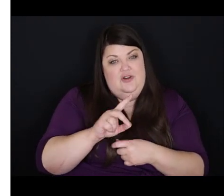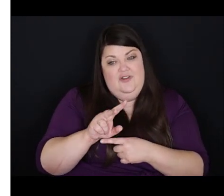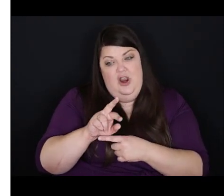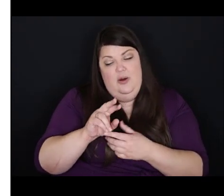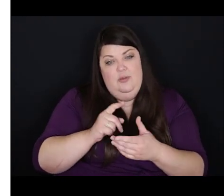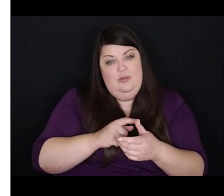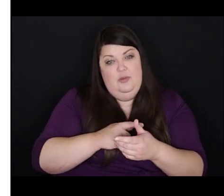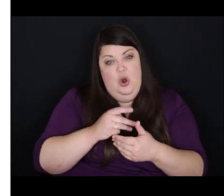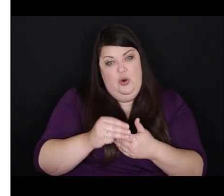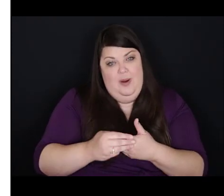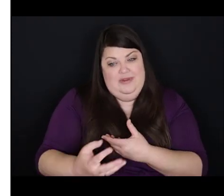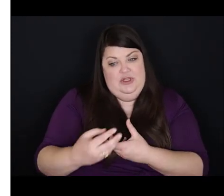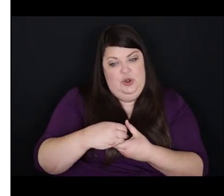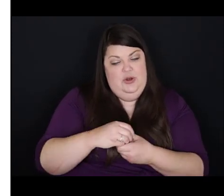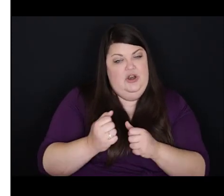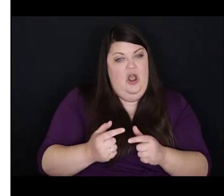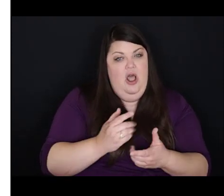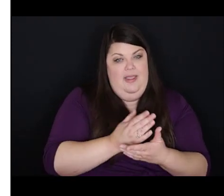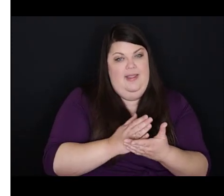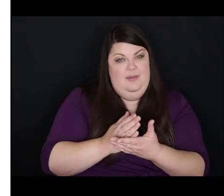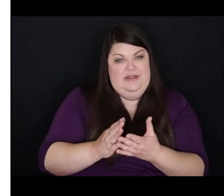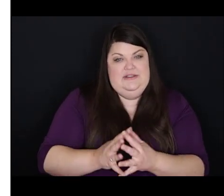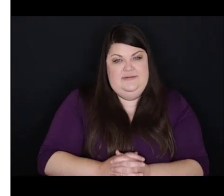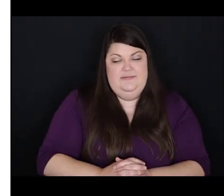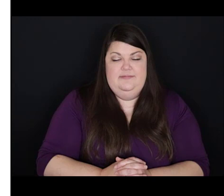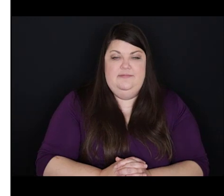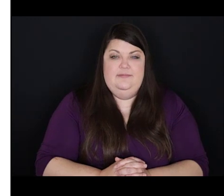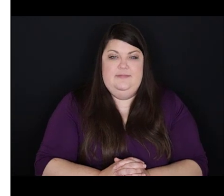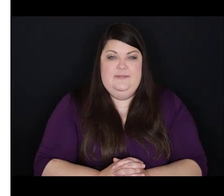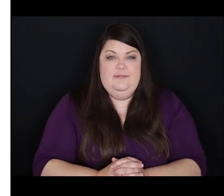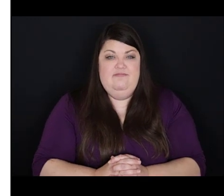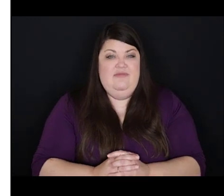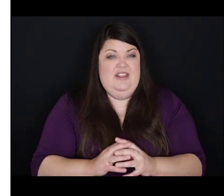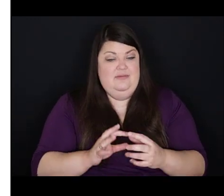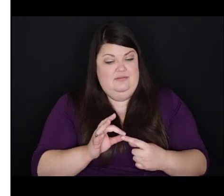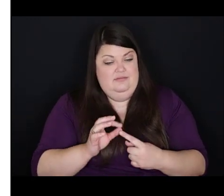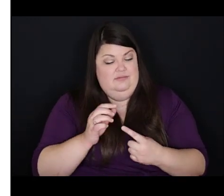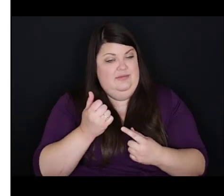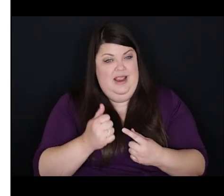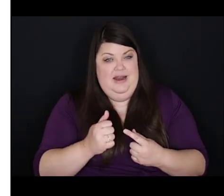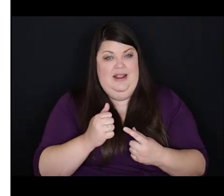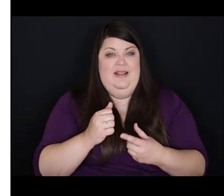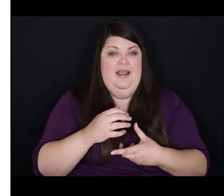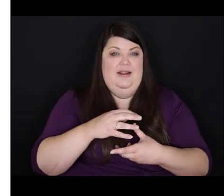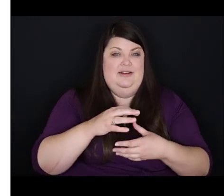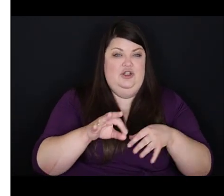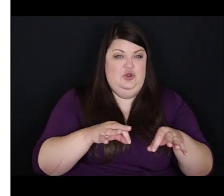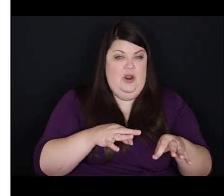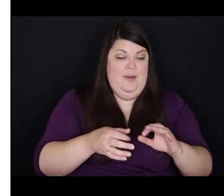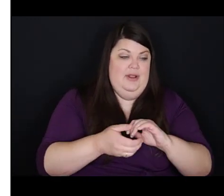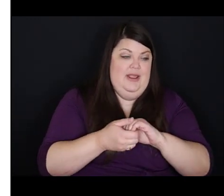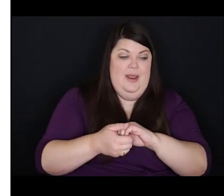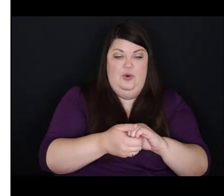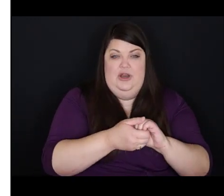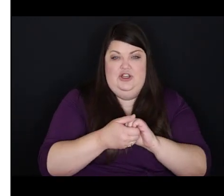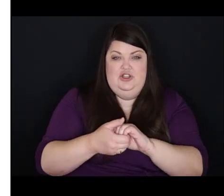is included in all elements that describe collaboration and coordination efforts.